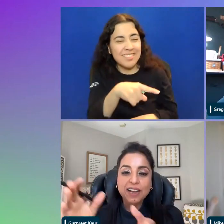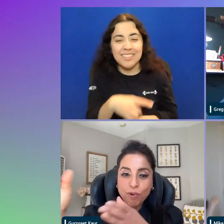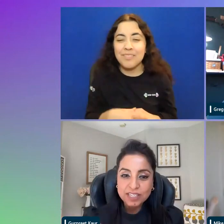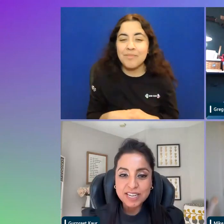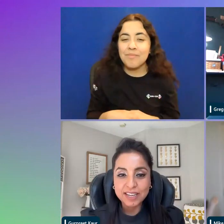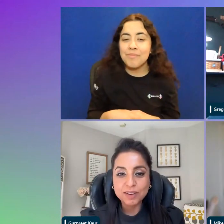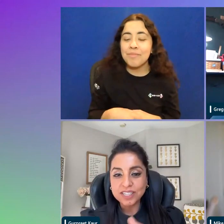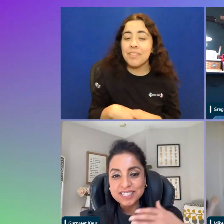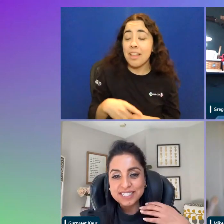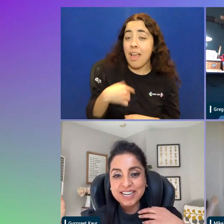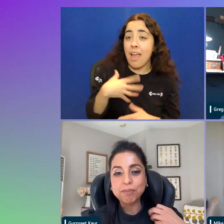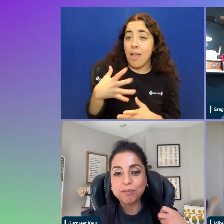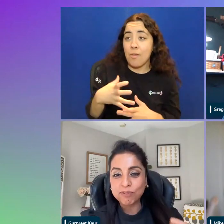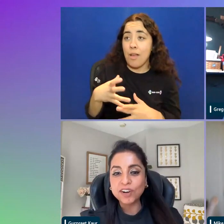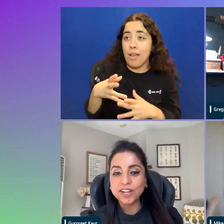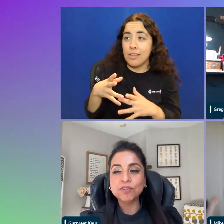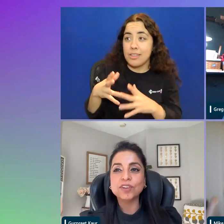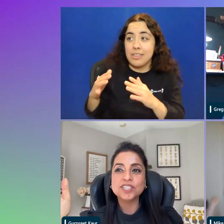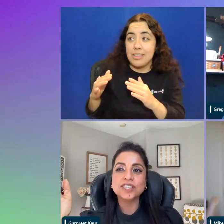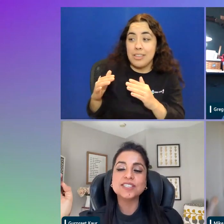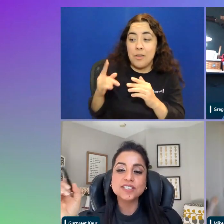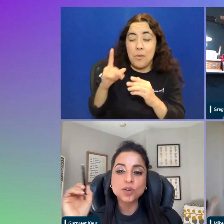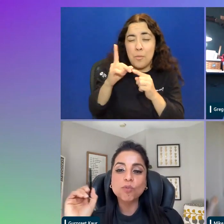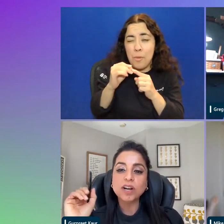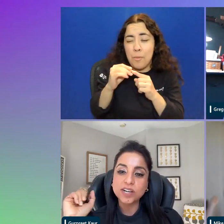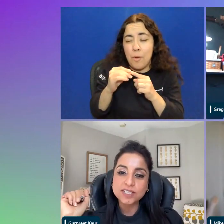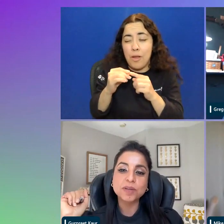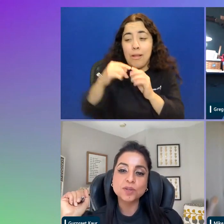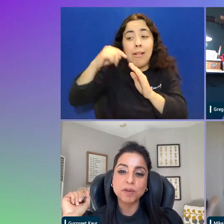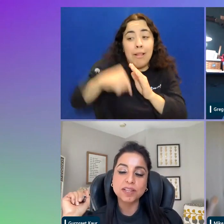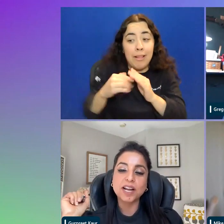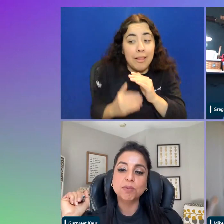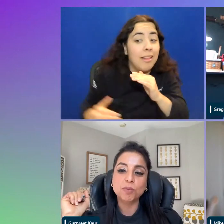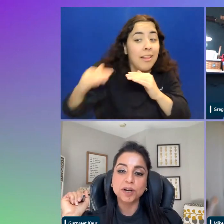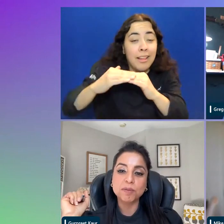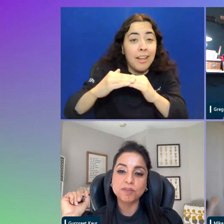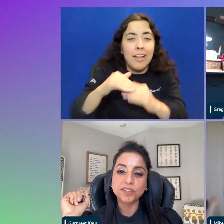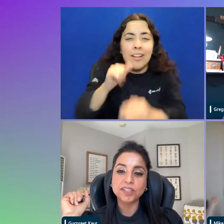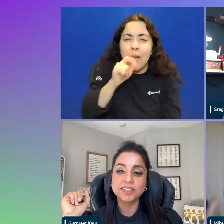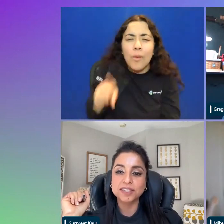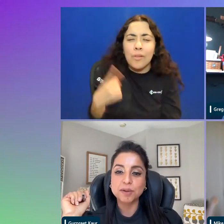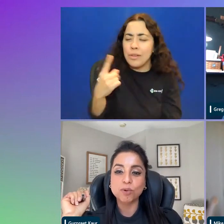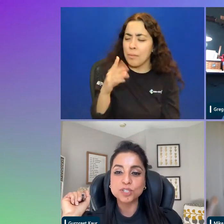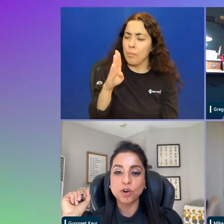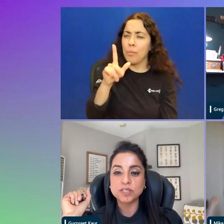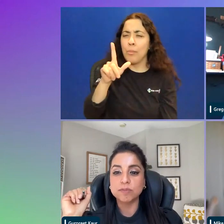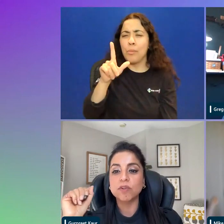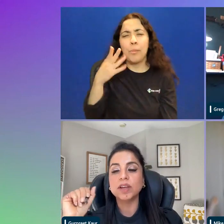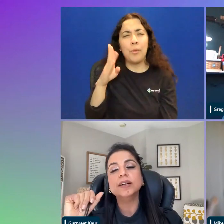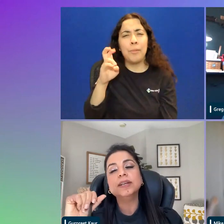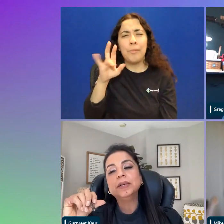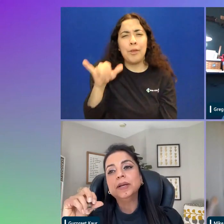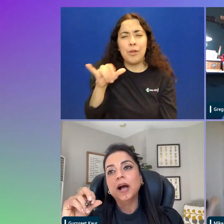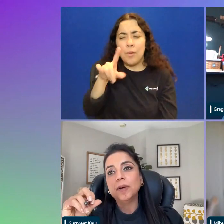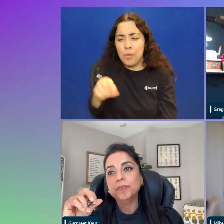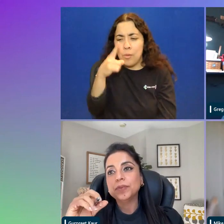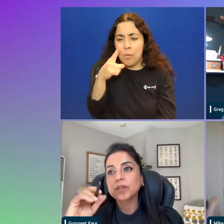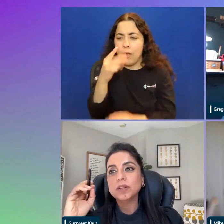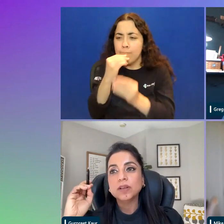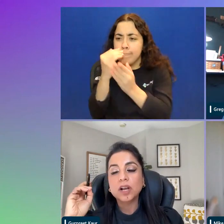take it one step further, which is there is no one recipe to make that blueberry muffin the most awesome way, um, culture